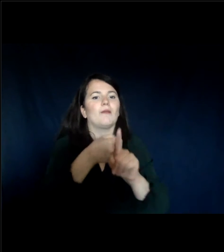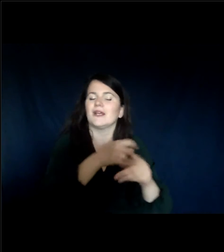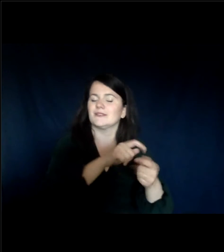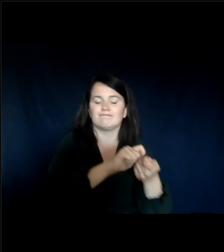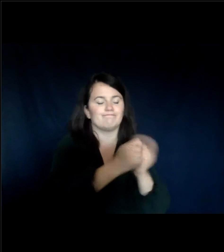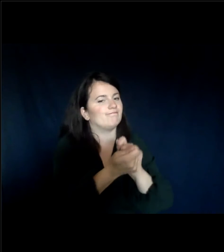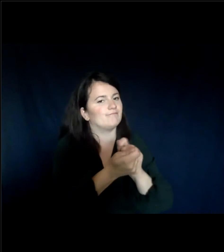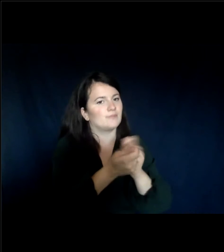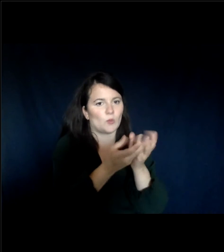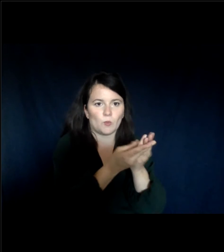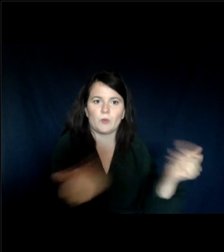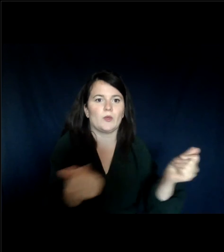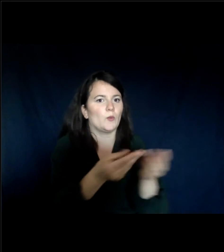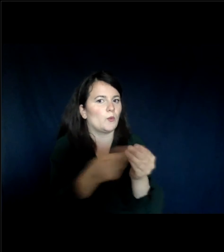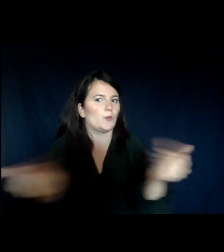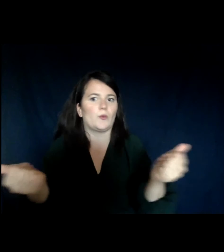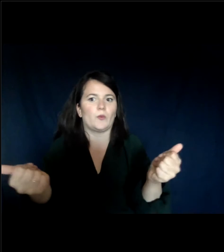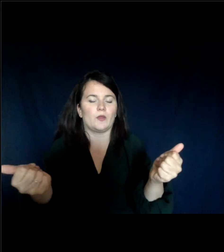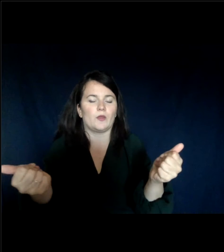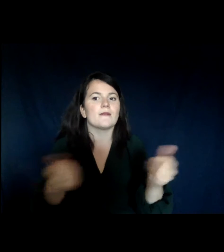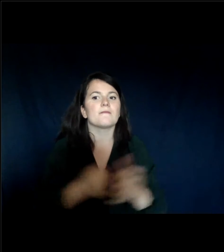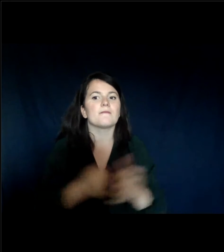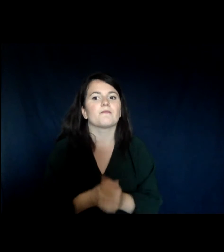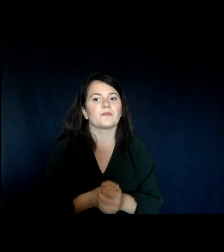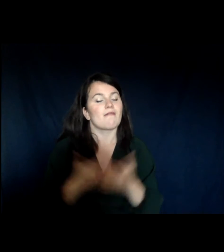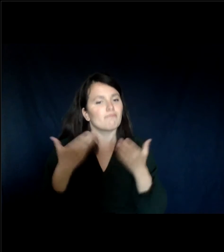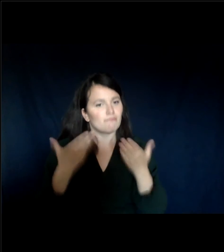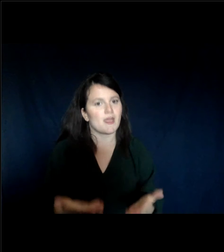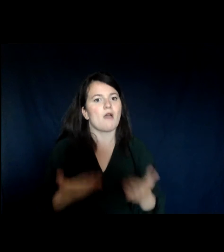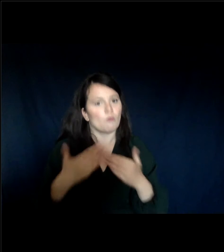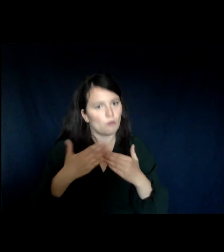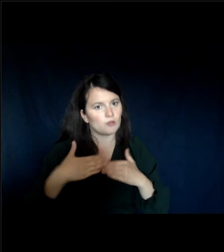which affect the most vulnerable groups in society